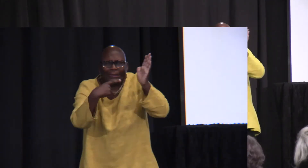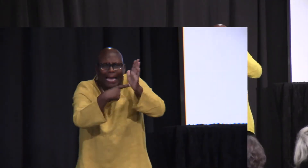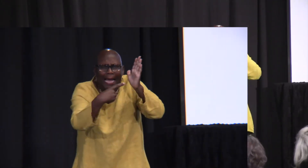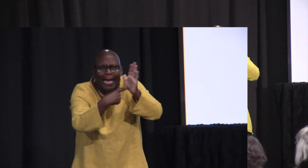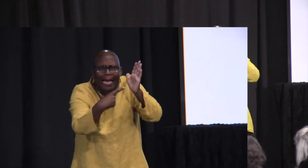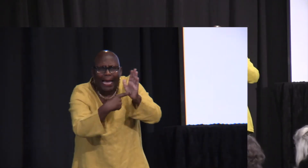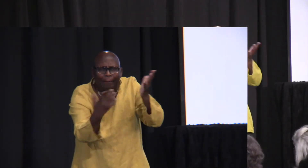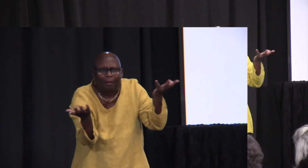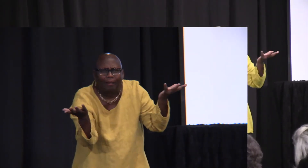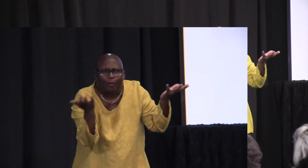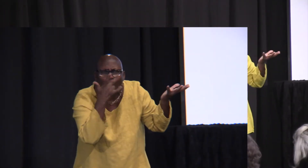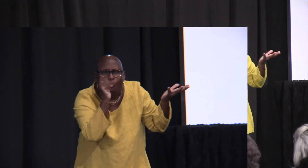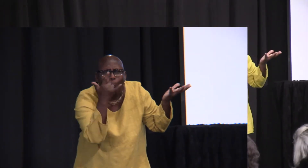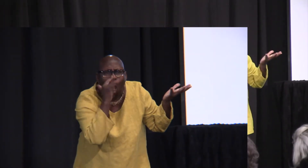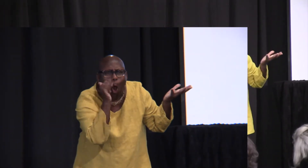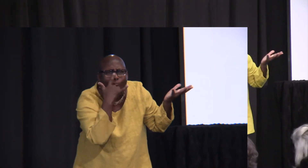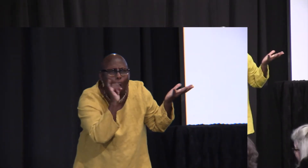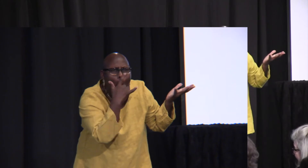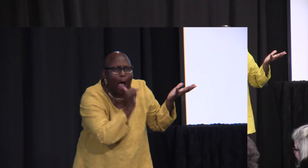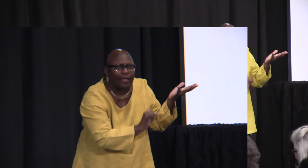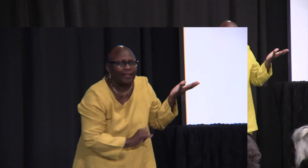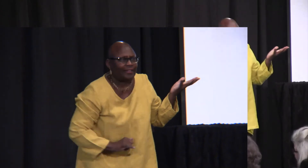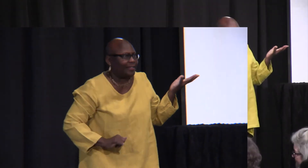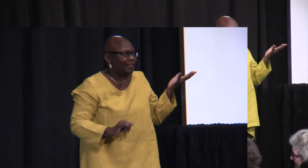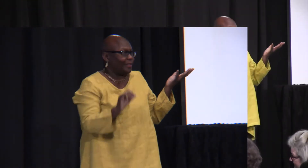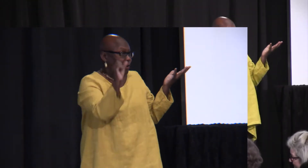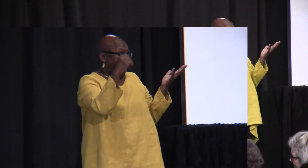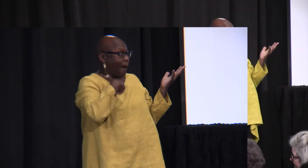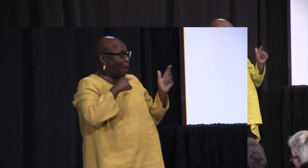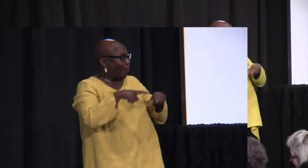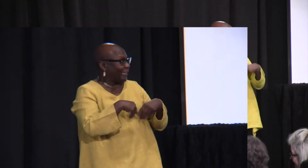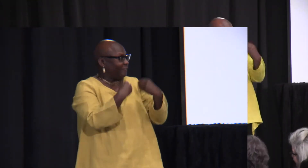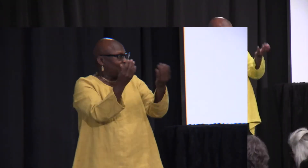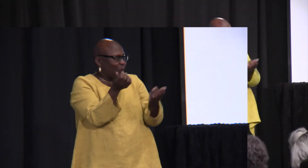This quote is one of my favorites. Deaf people always want to know what's it like,